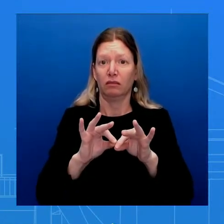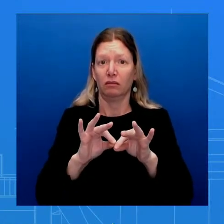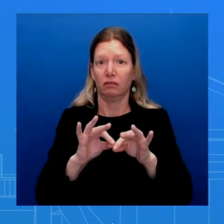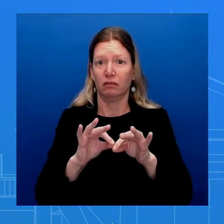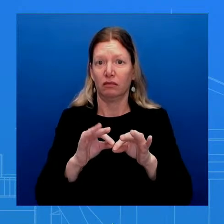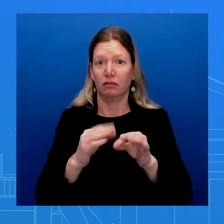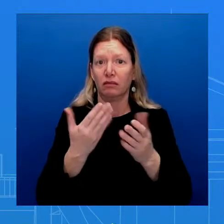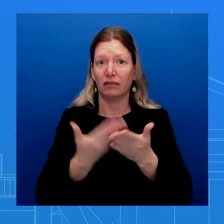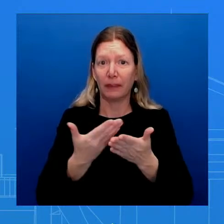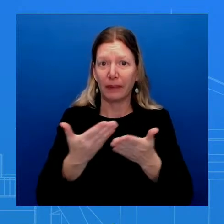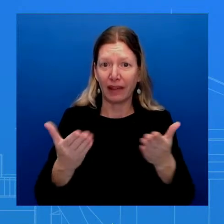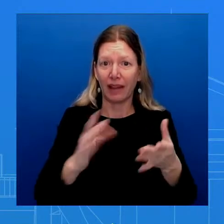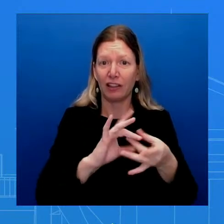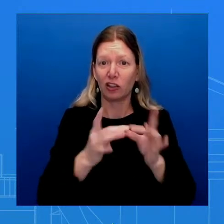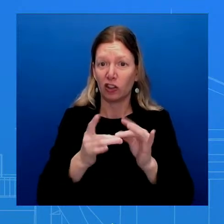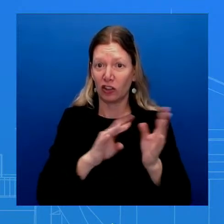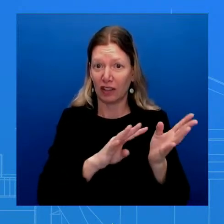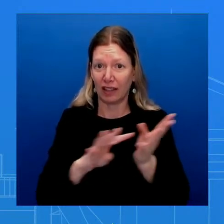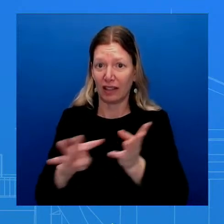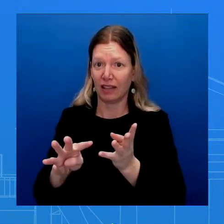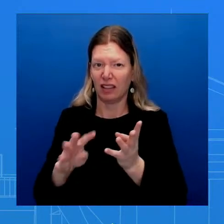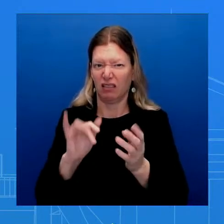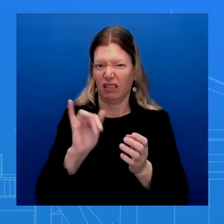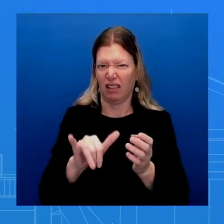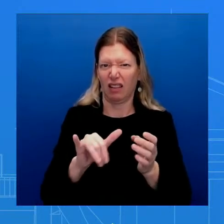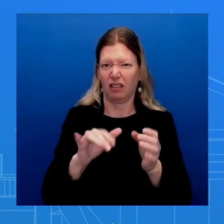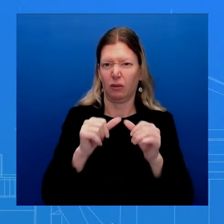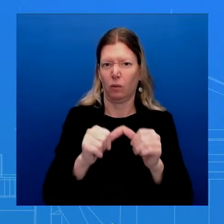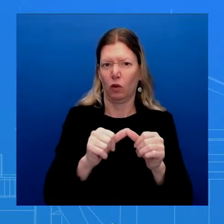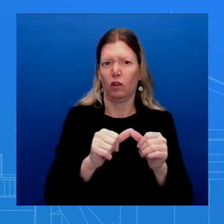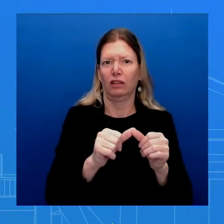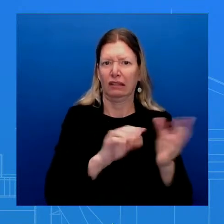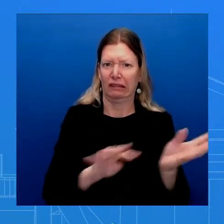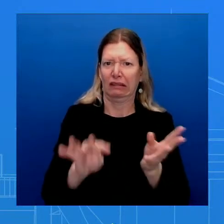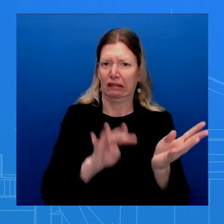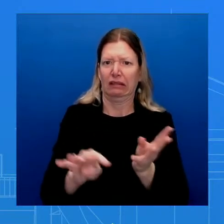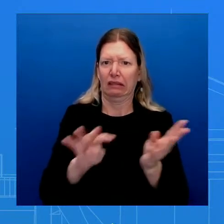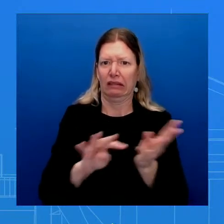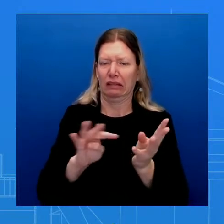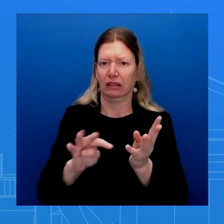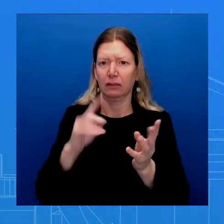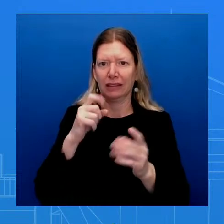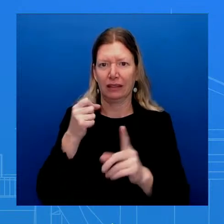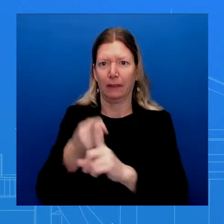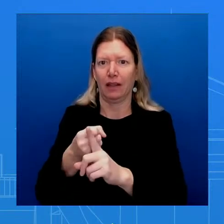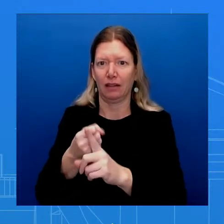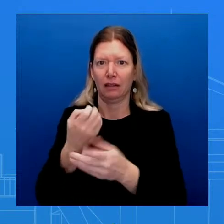But, look, what we believe is the President's action -- what he's taking -- the actions that he's taken has worked -- has worked.